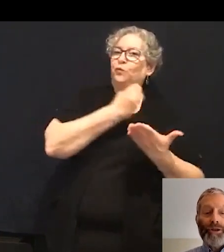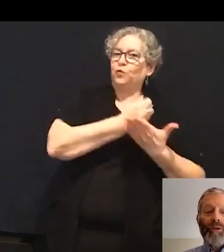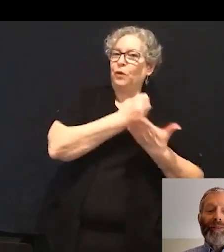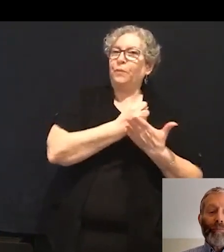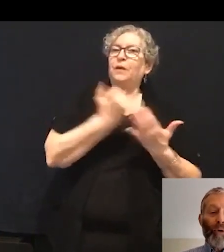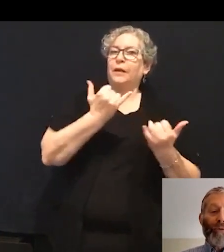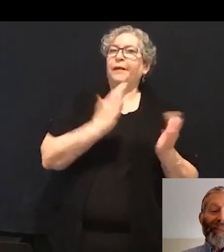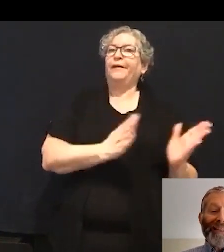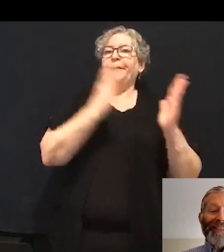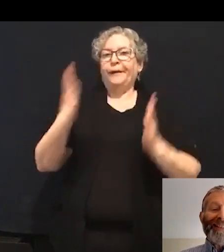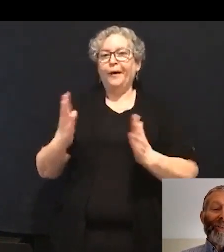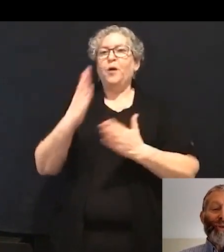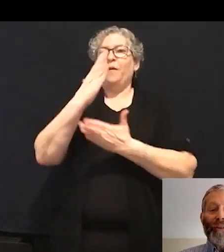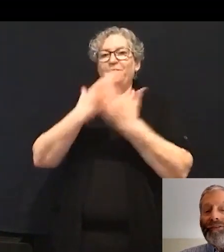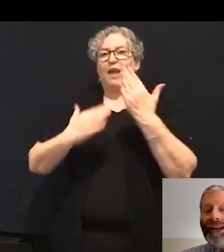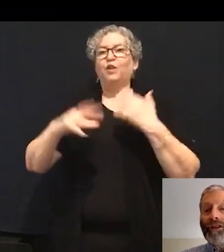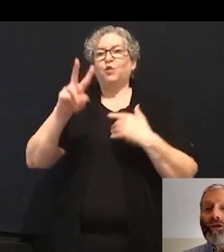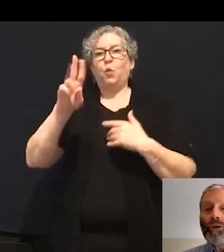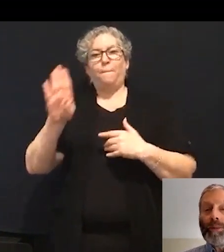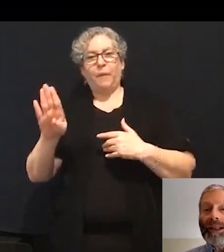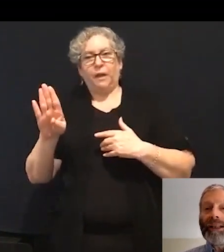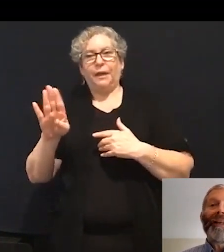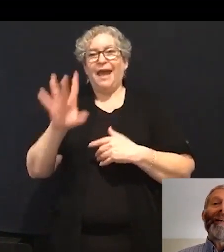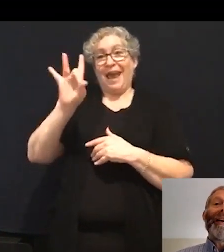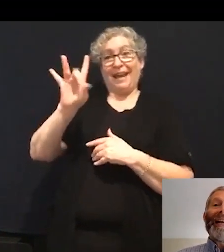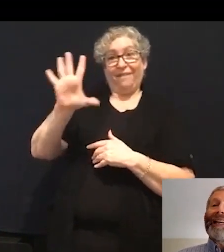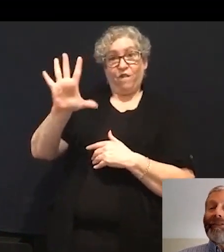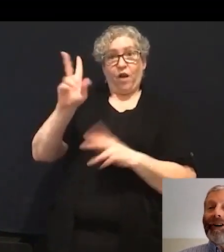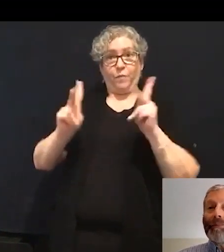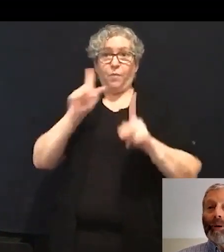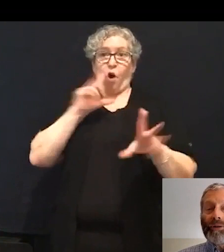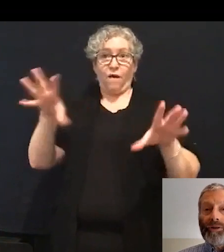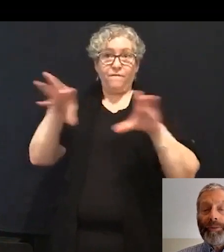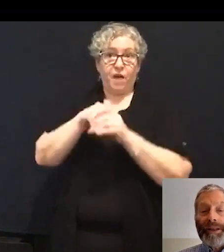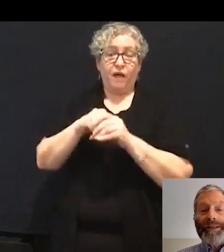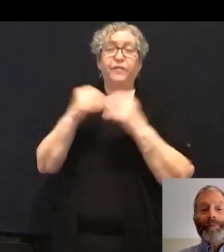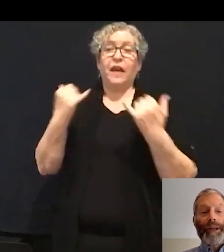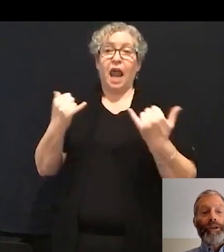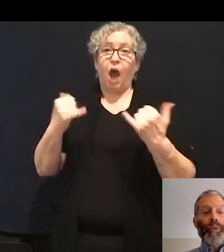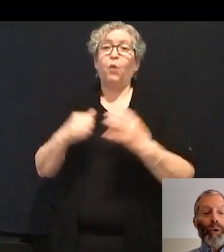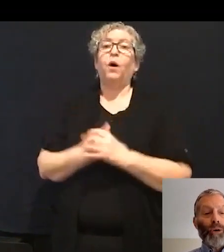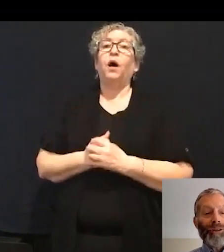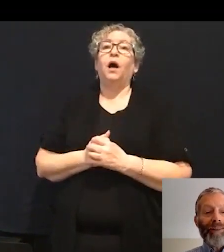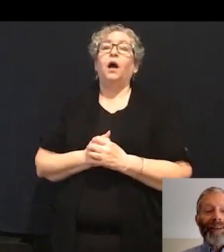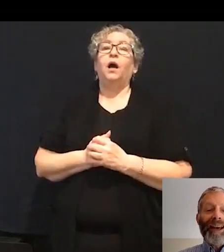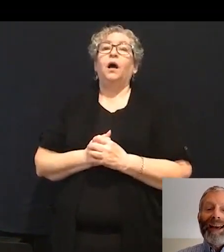So they've moved this into a phase 2b. 85 participants have been enrolled.